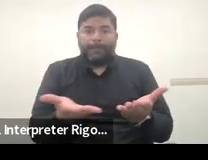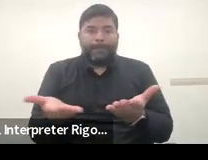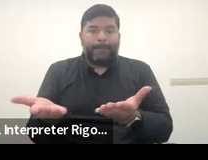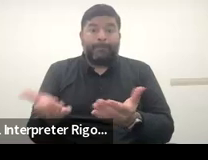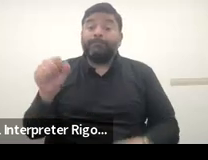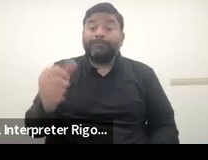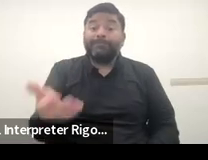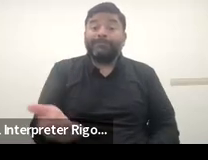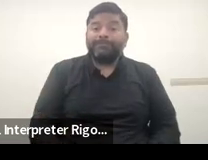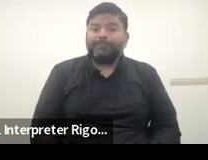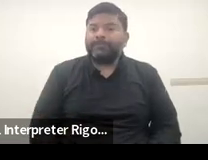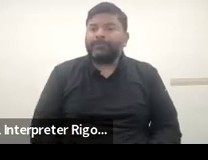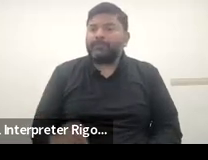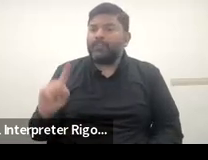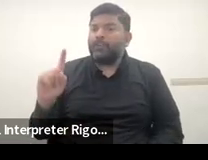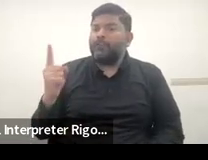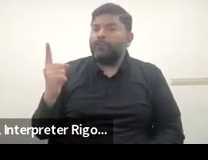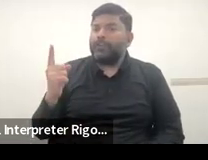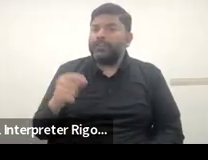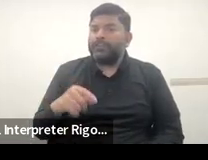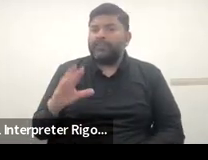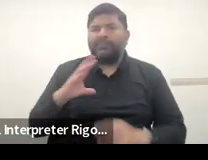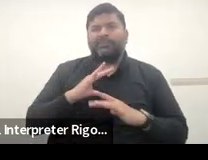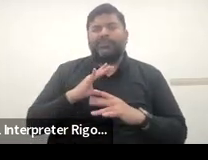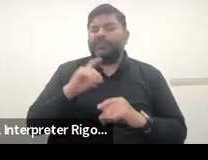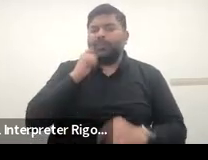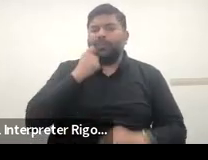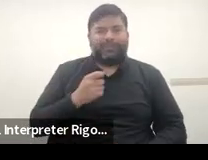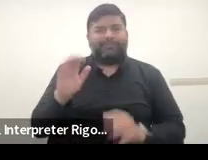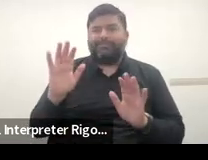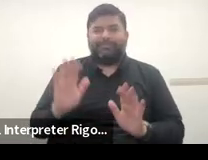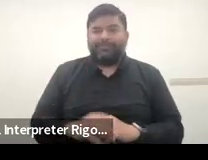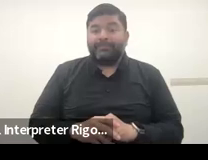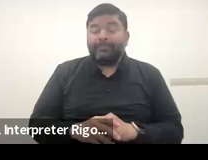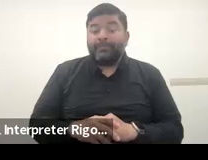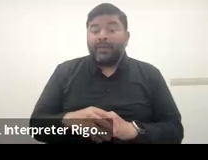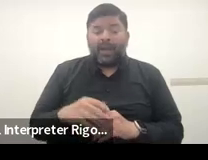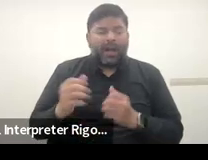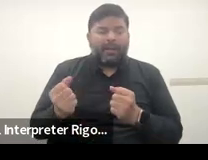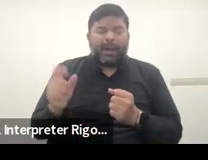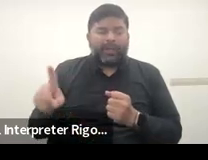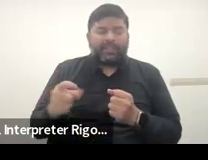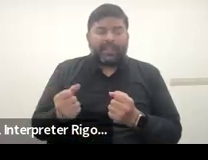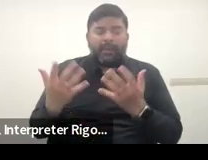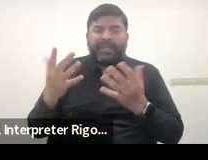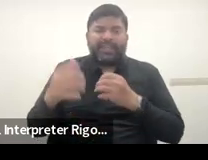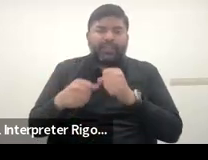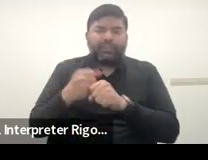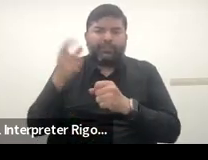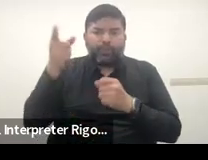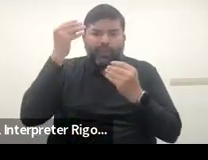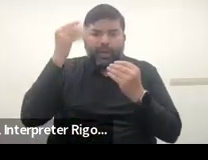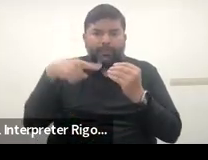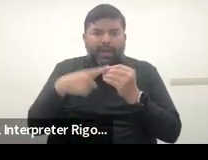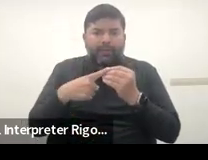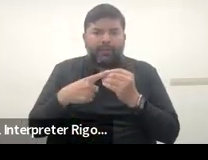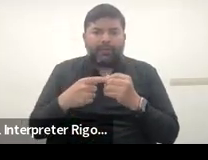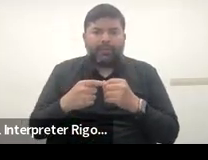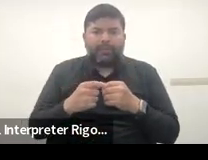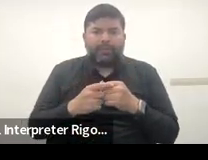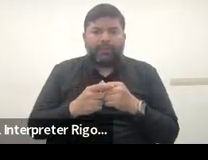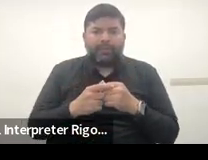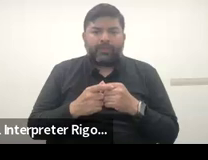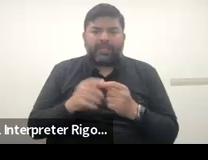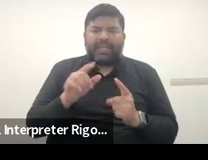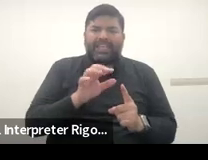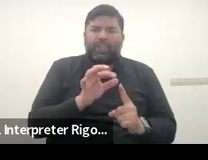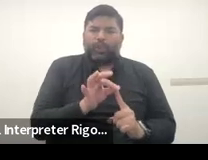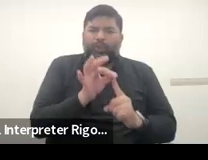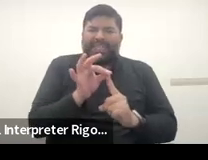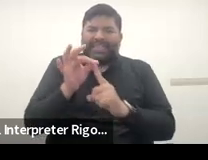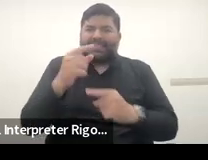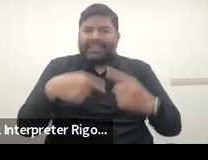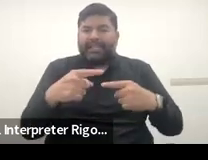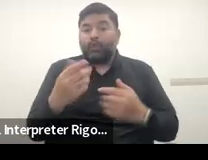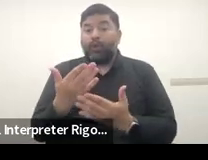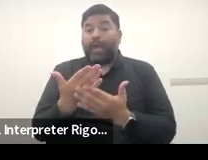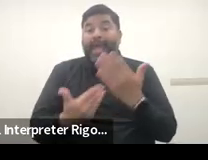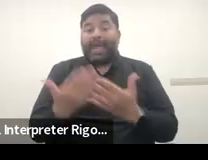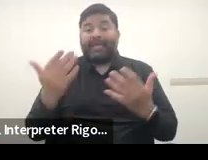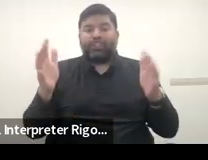First of this is all super super cool. Yeah just how many— you were talking about like unique signs like hand gestures in this case